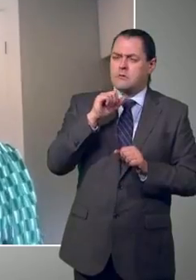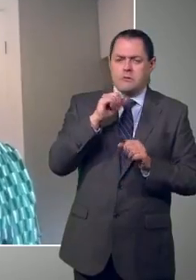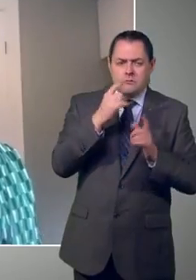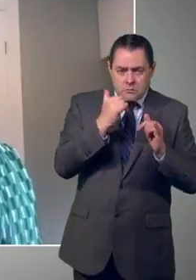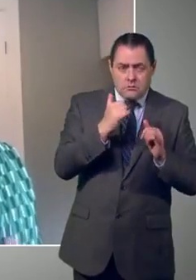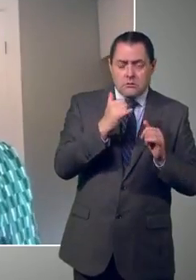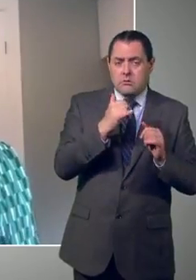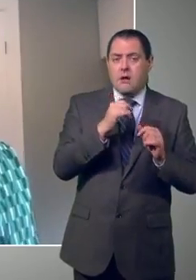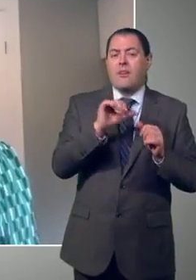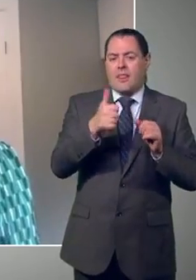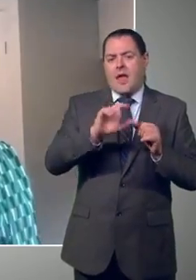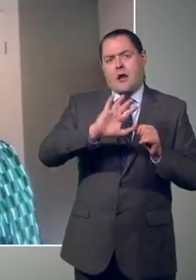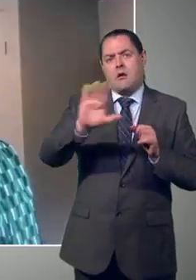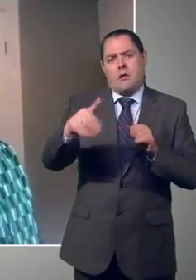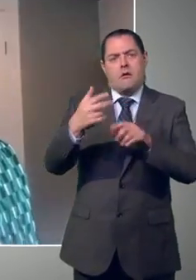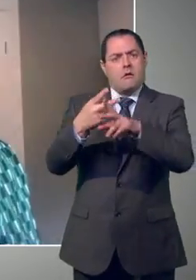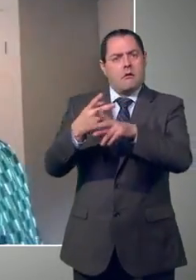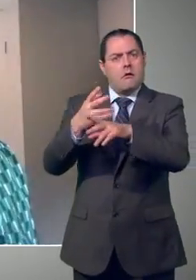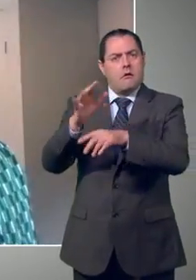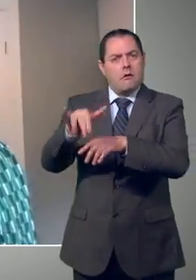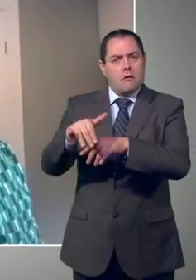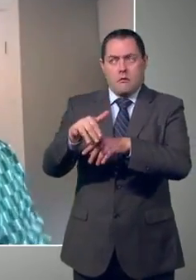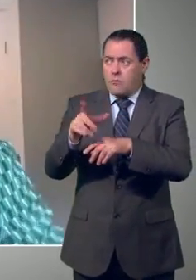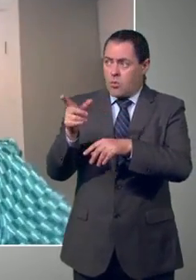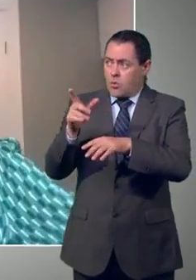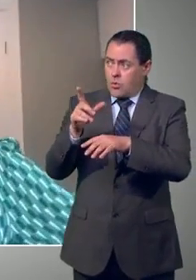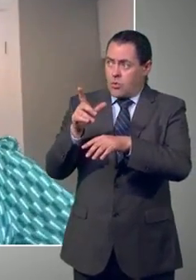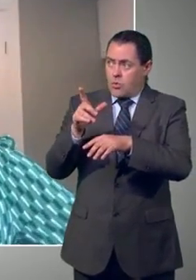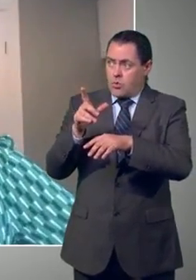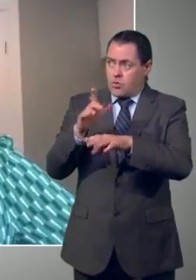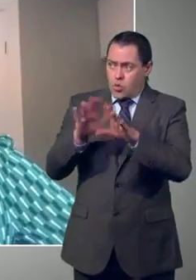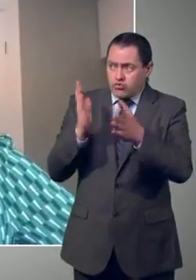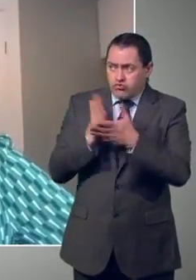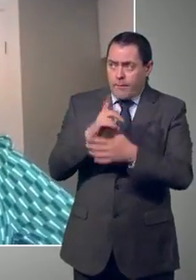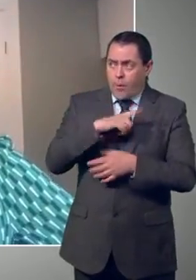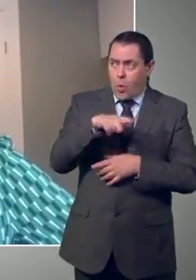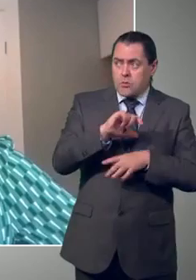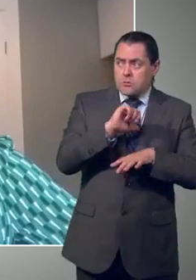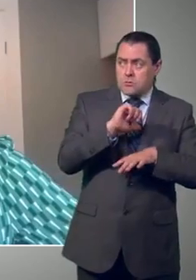didn't turn out to be true because you didn't have the